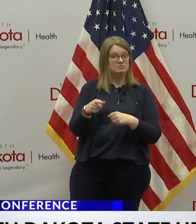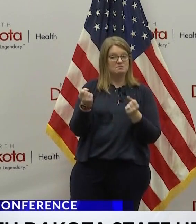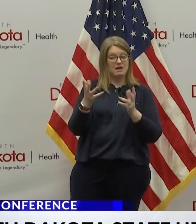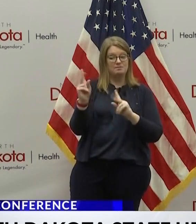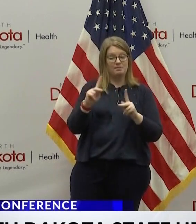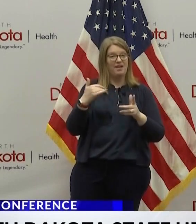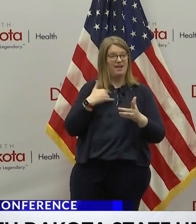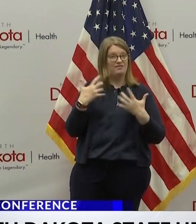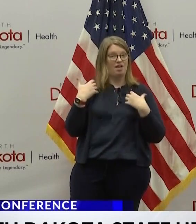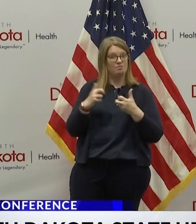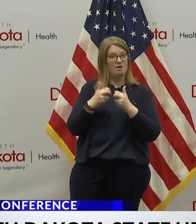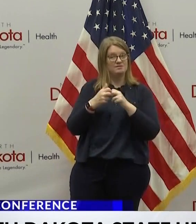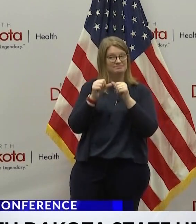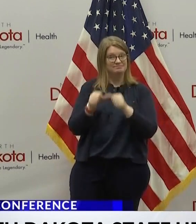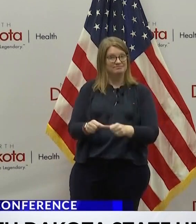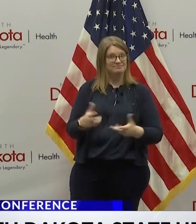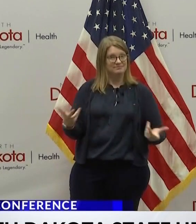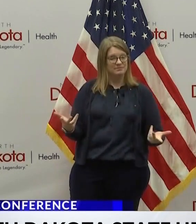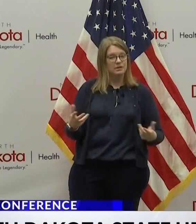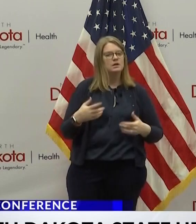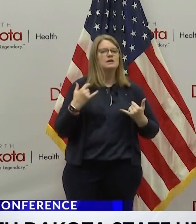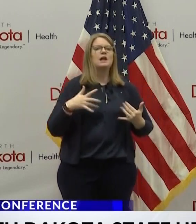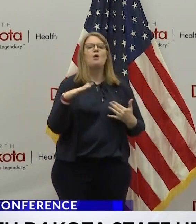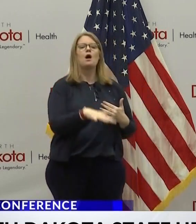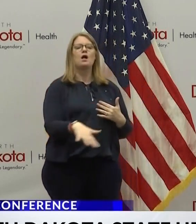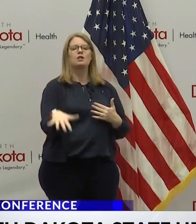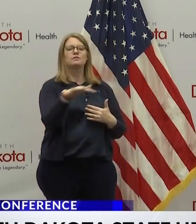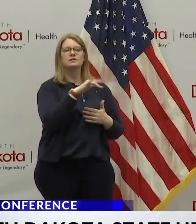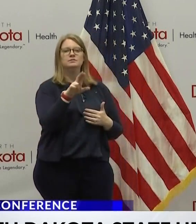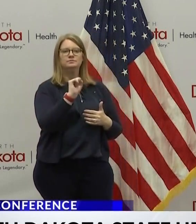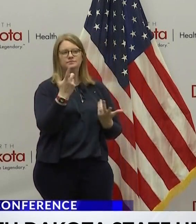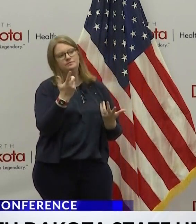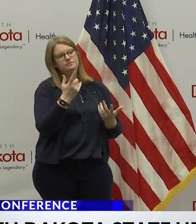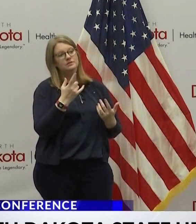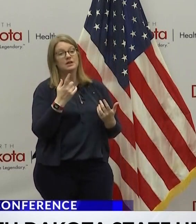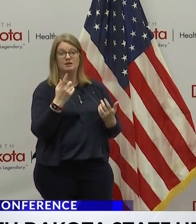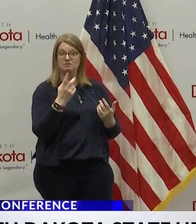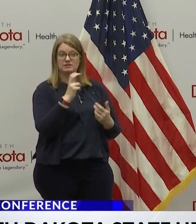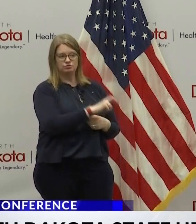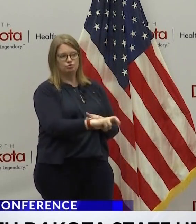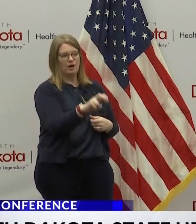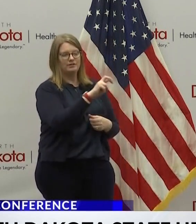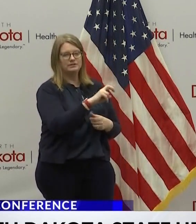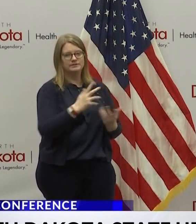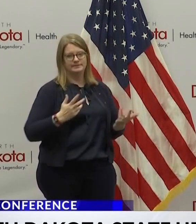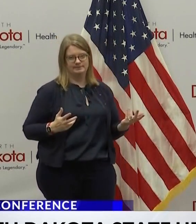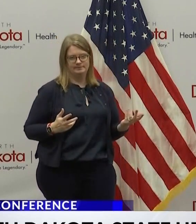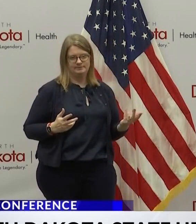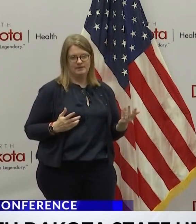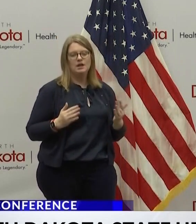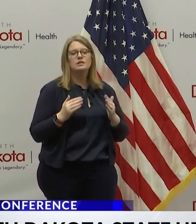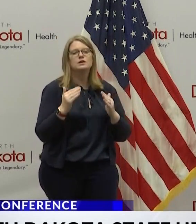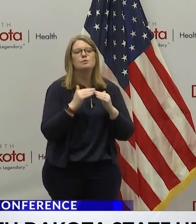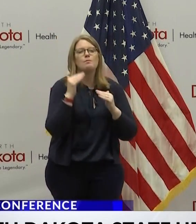CAN -- THESE GATHERINGS CAN BE DANGEROUS IF NOT DEADLY FOR THOSE THAT MAY BE VULNERABLE. AND WE LOOK AT THE UNITED STATES